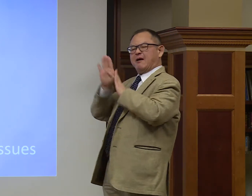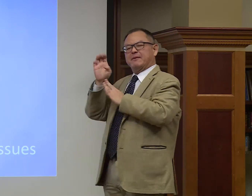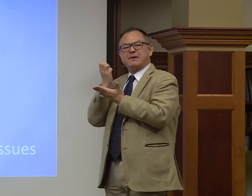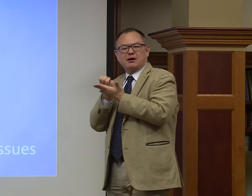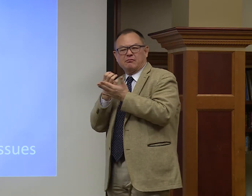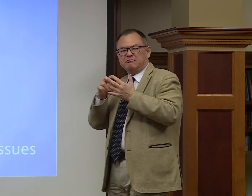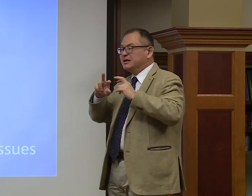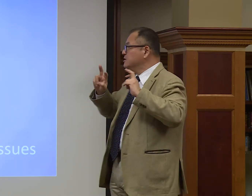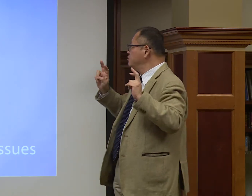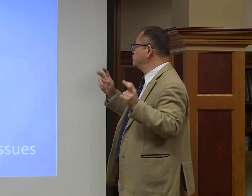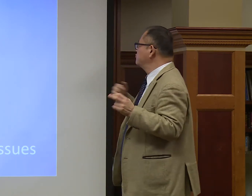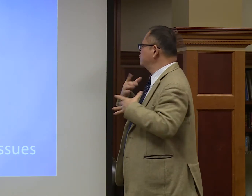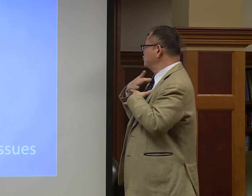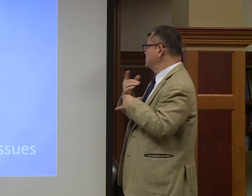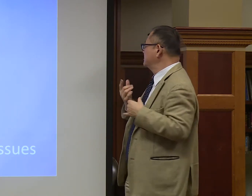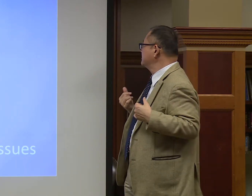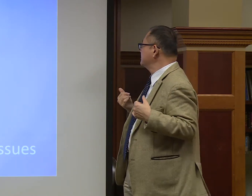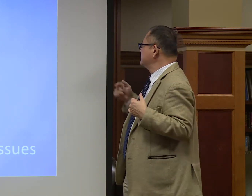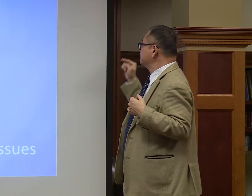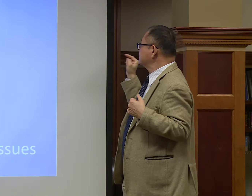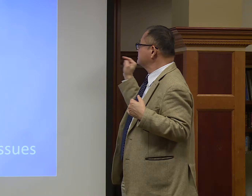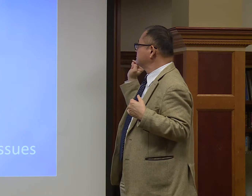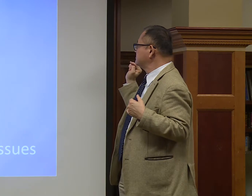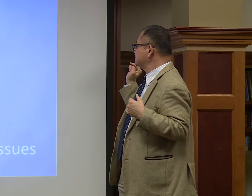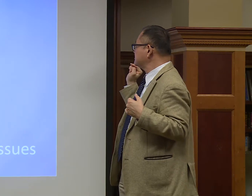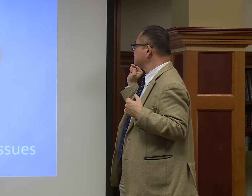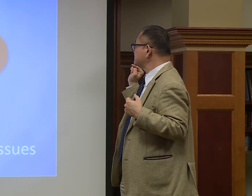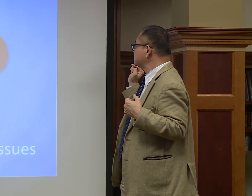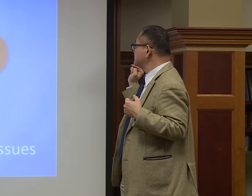Now, development economics issues.